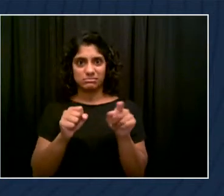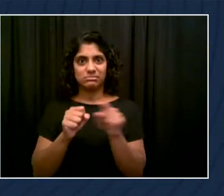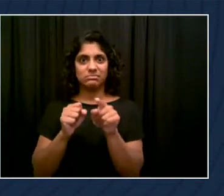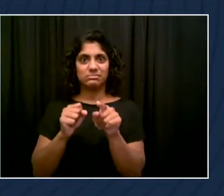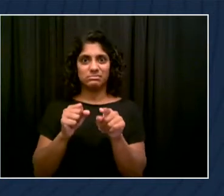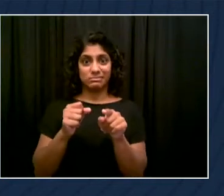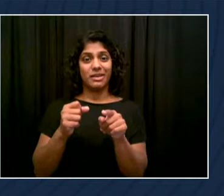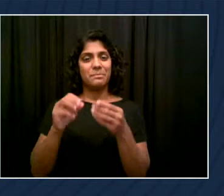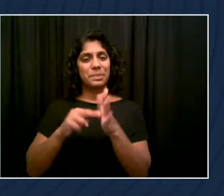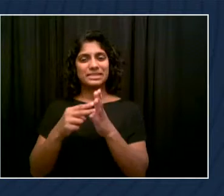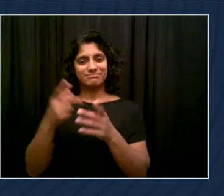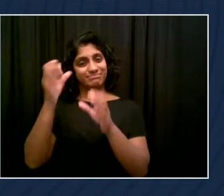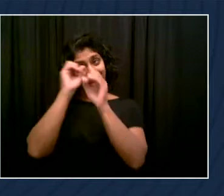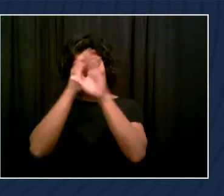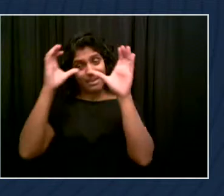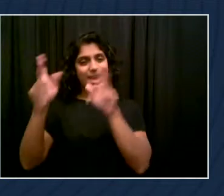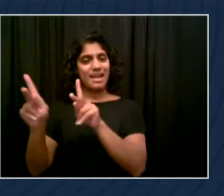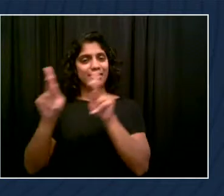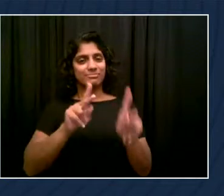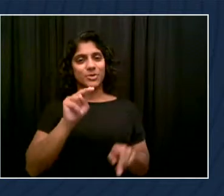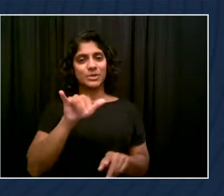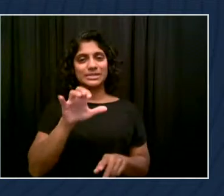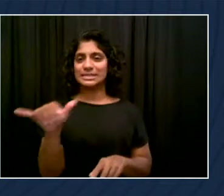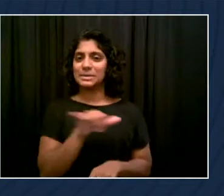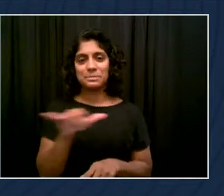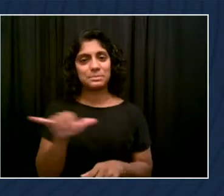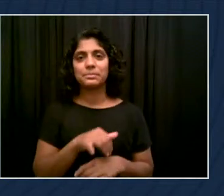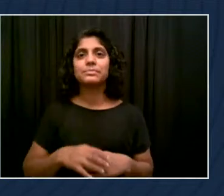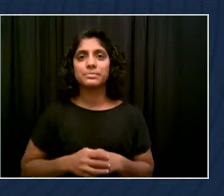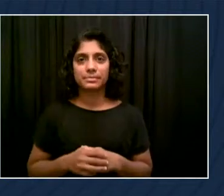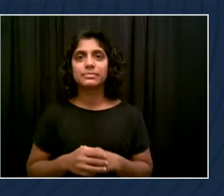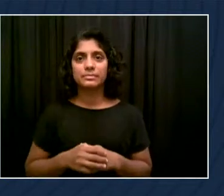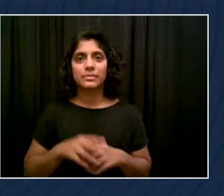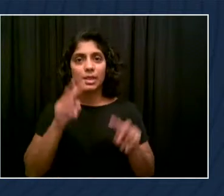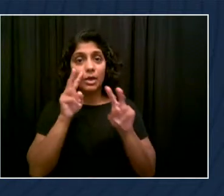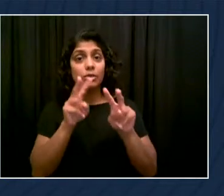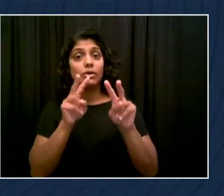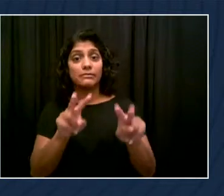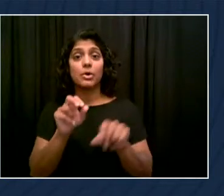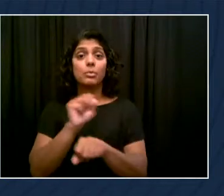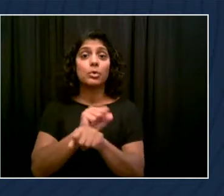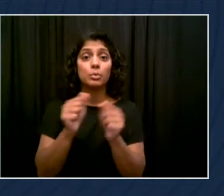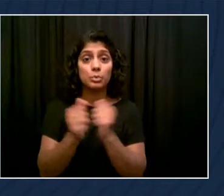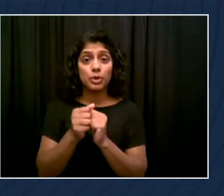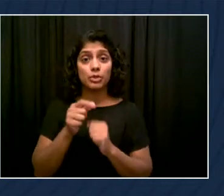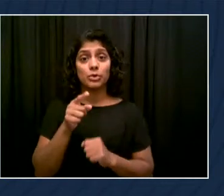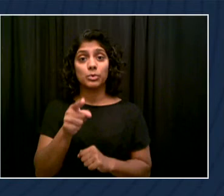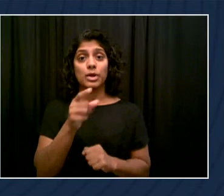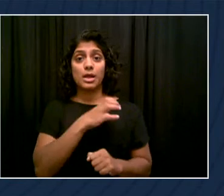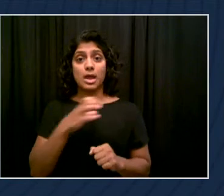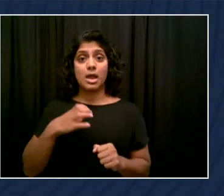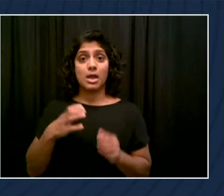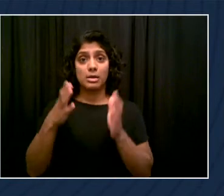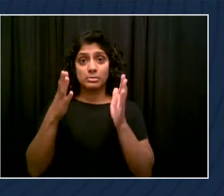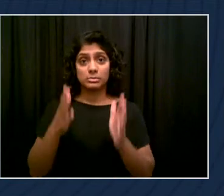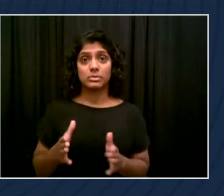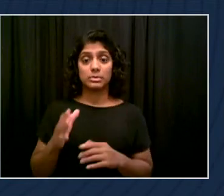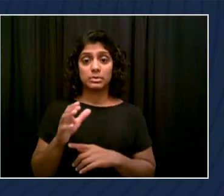INVESTING IN MASS TRANSIT BECAUSE WE CANNOT DRIVE OUR WAY OUT OF THE CLIMATE CRISIS. SO I TO COMMAND COMMSISIONER SHERIF SOLIMAN